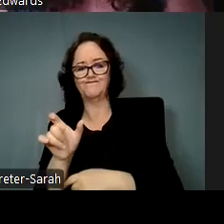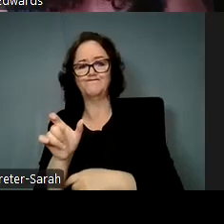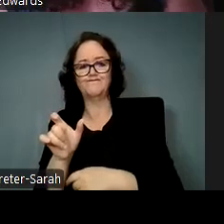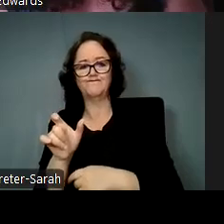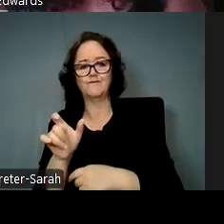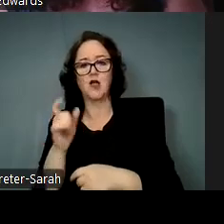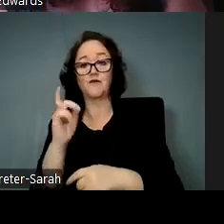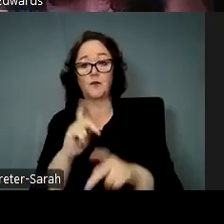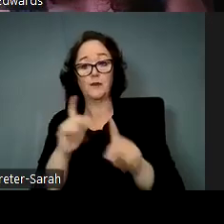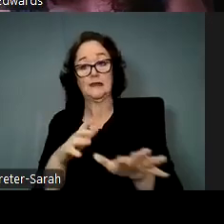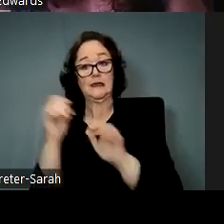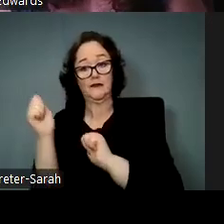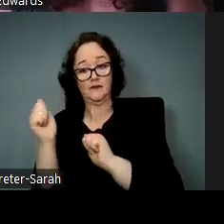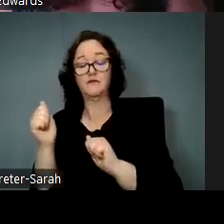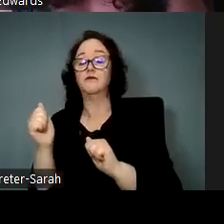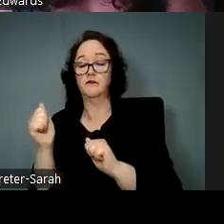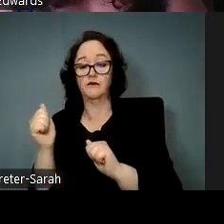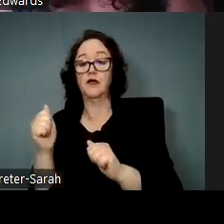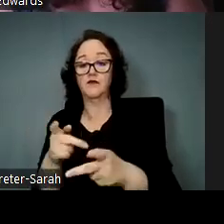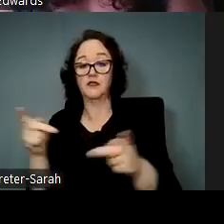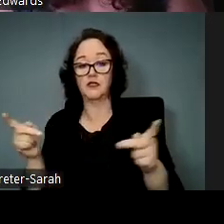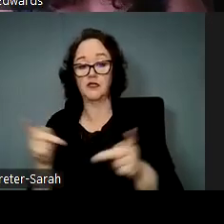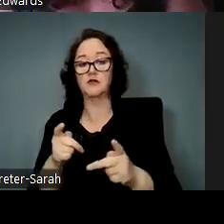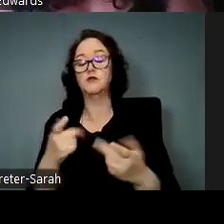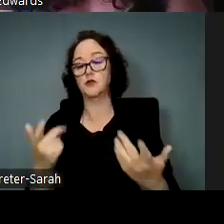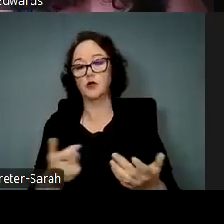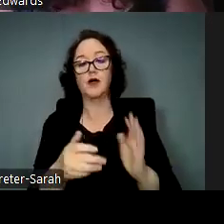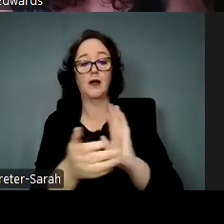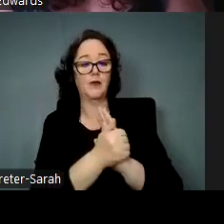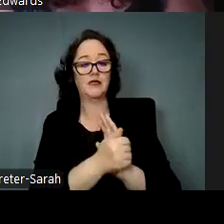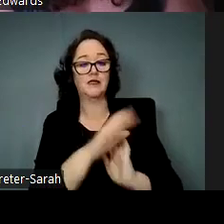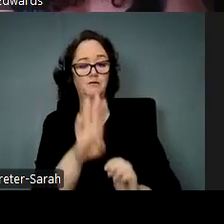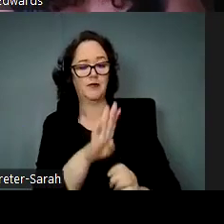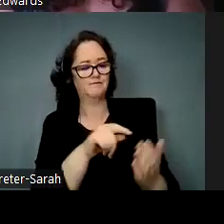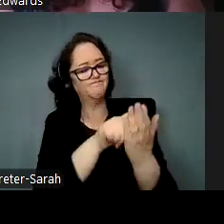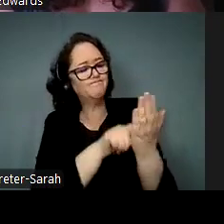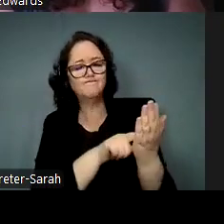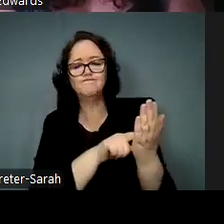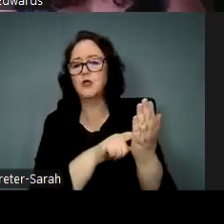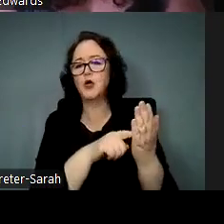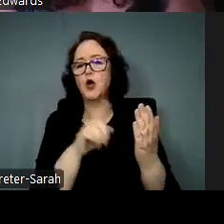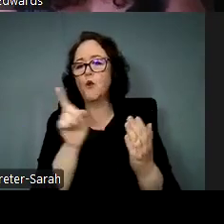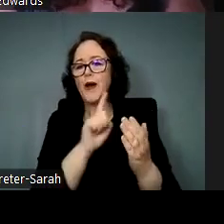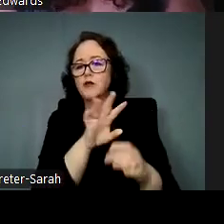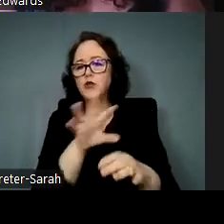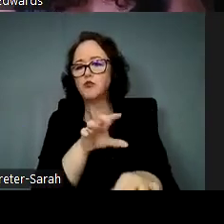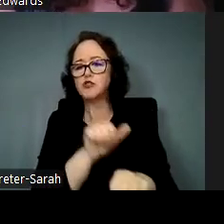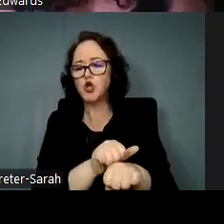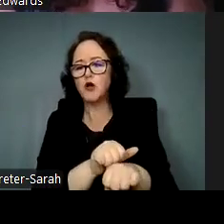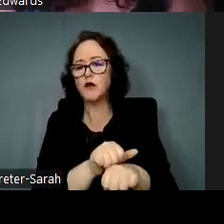look to Appendix B and say, okay, where are the reserve slots? Who has access to them, and how many are there for